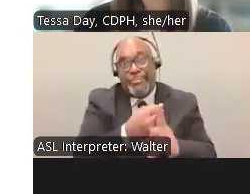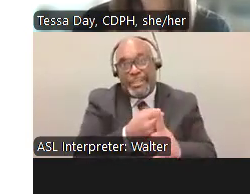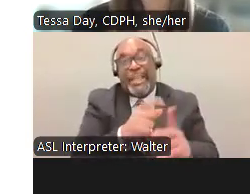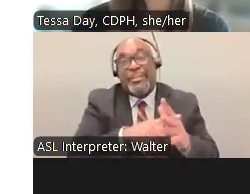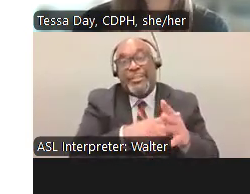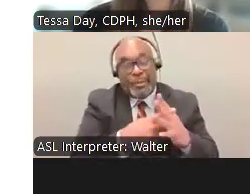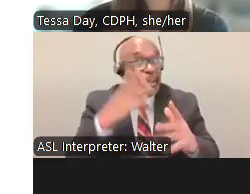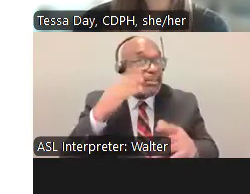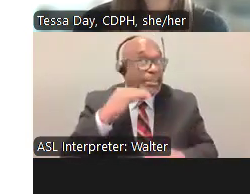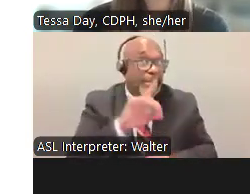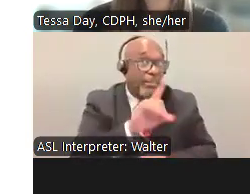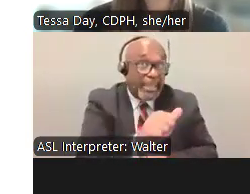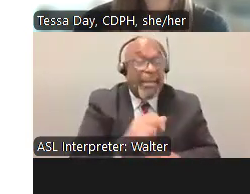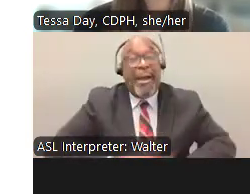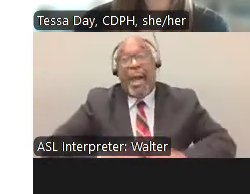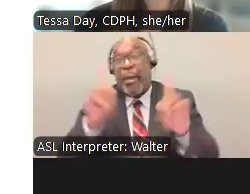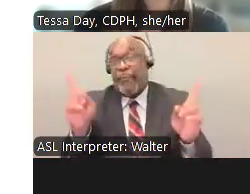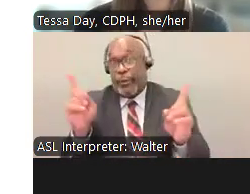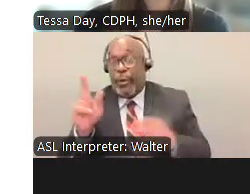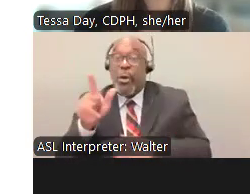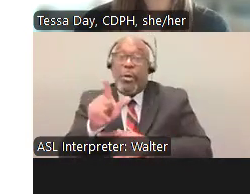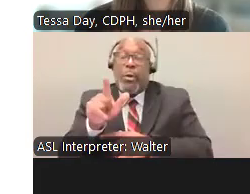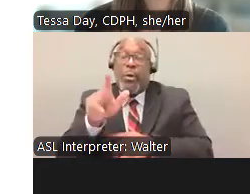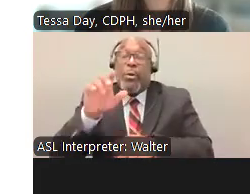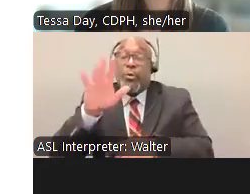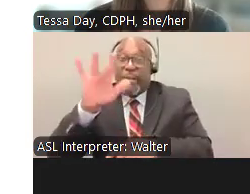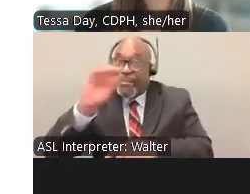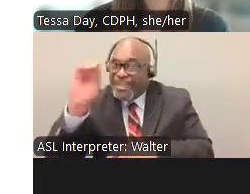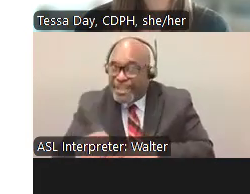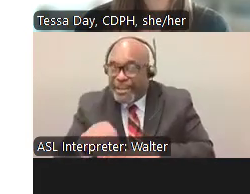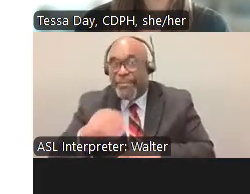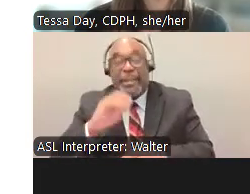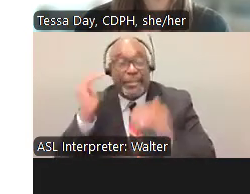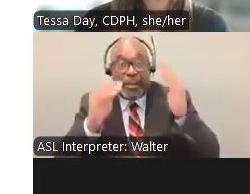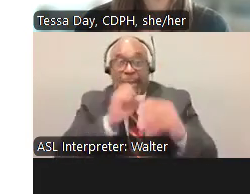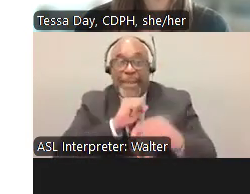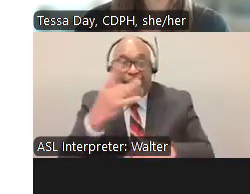13:25:27 however, a quarter of adults 13:25:31 aged 18-29 also report having a